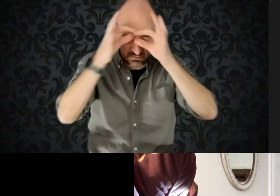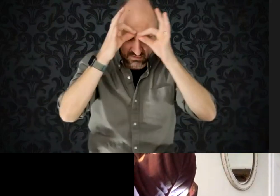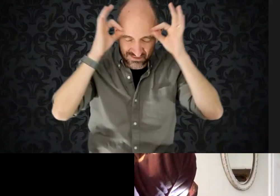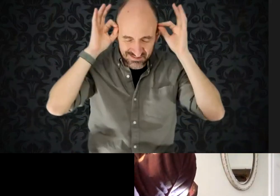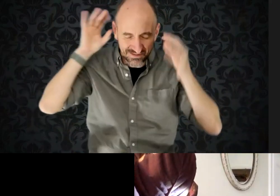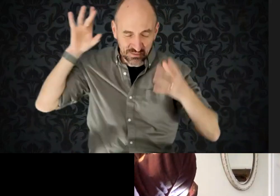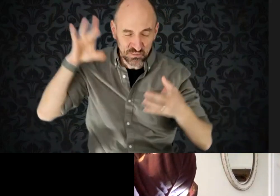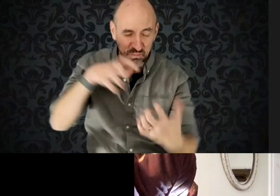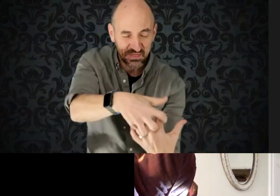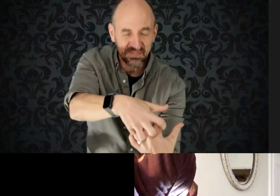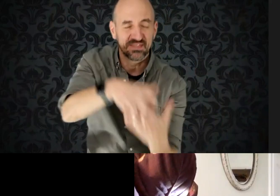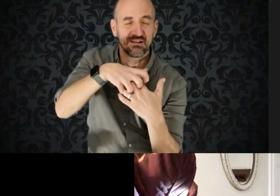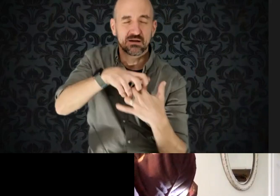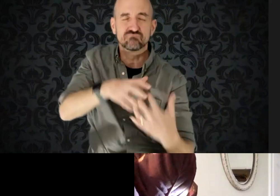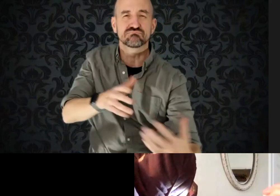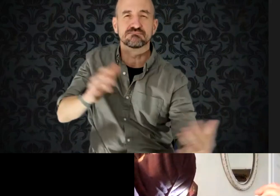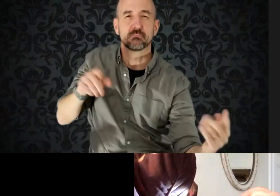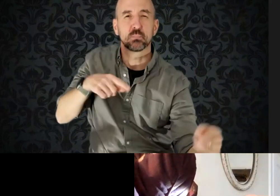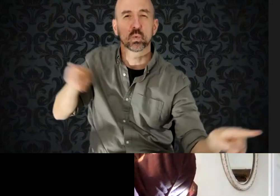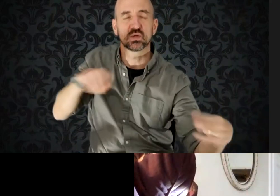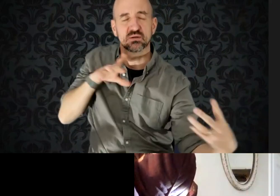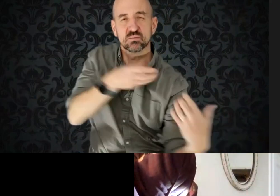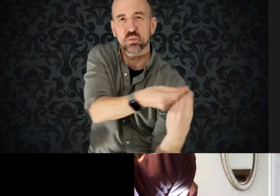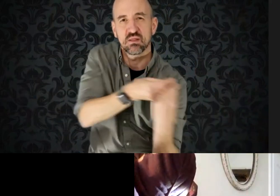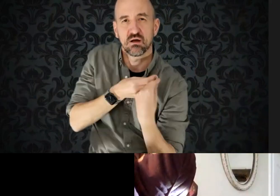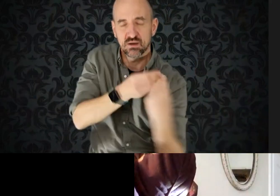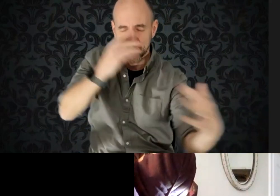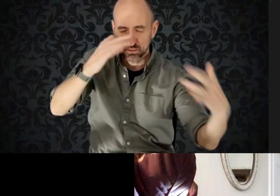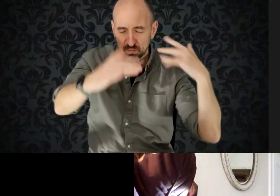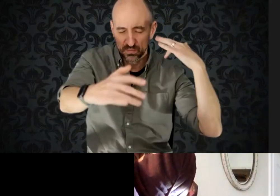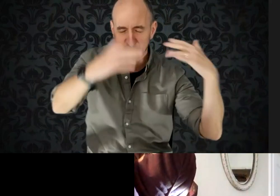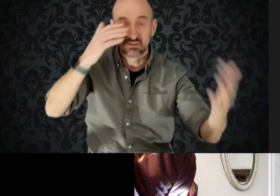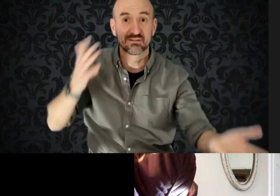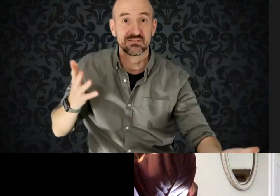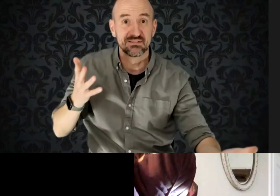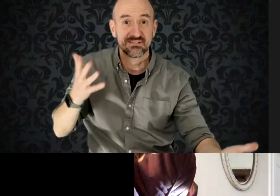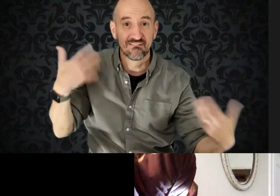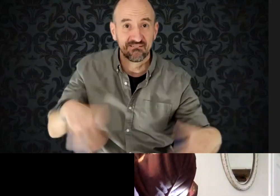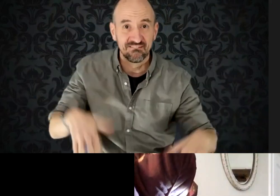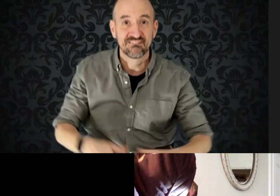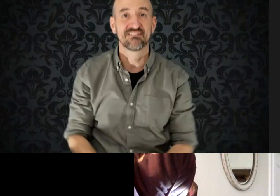Imagine walking around a garden a musical sonic garden where the plants are playing, the flowers are plain